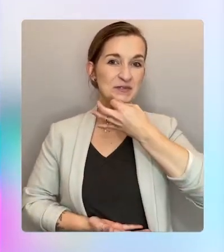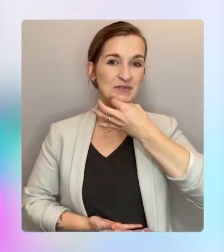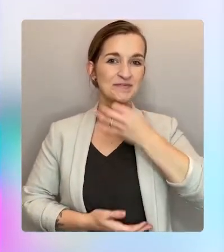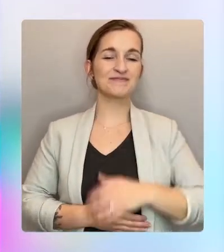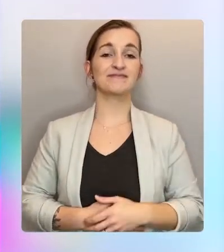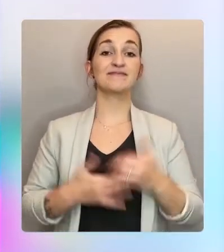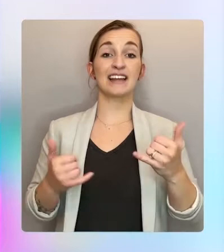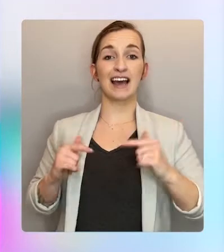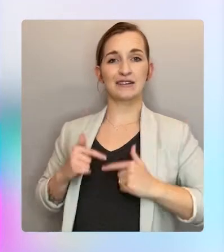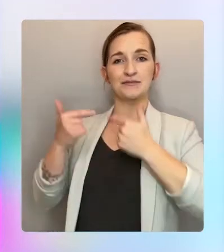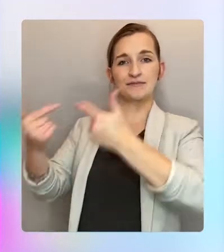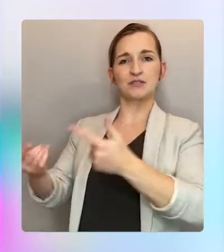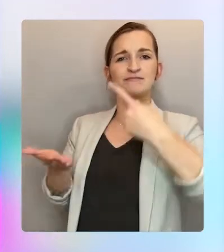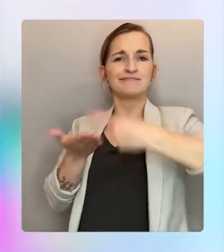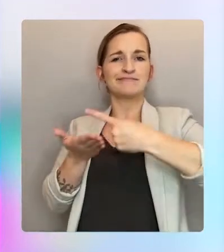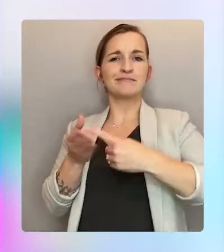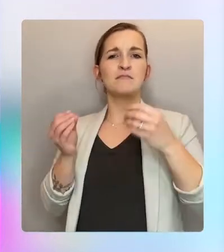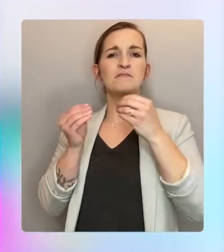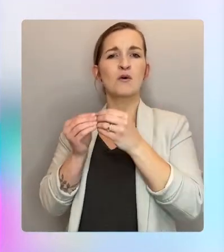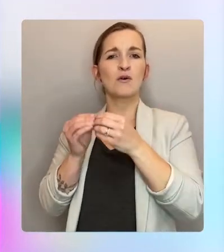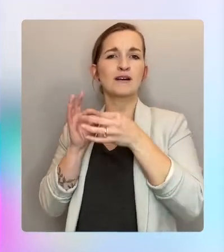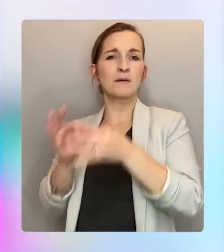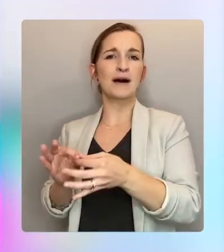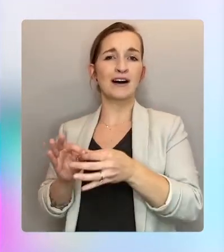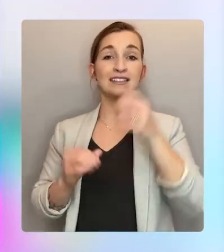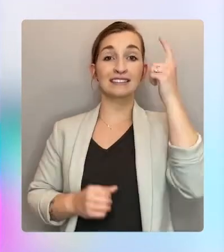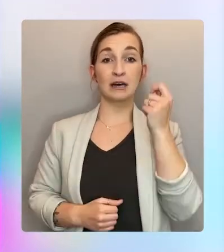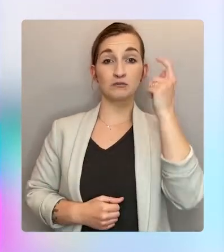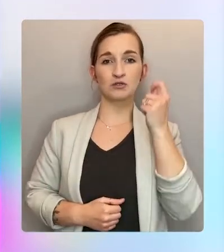And now, to talk a little bit more about subscriptions, I'd like to introduce Yuriy.